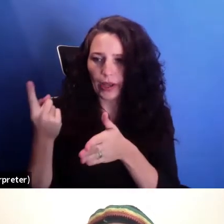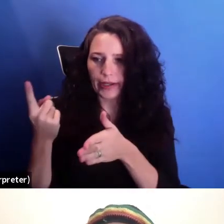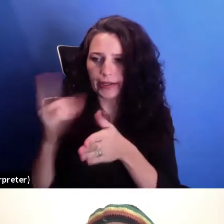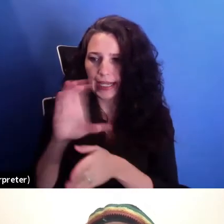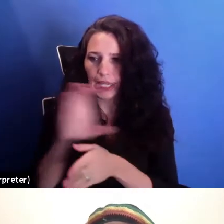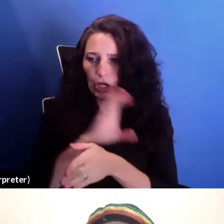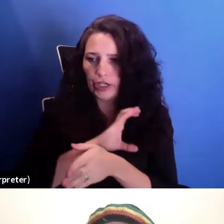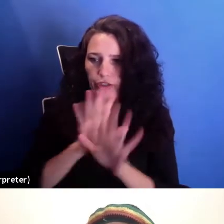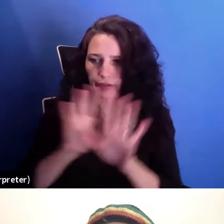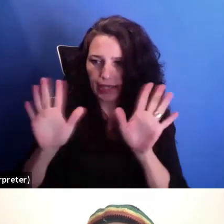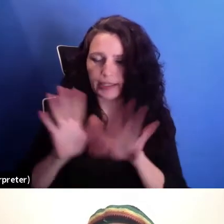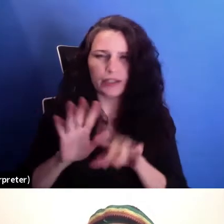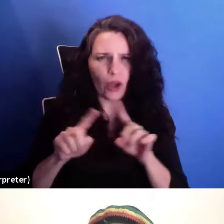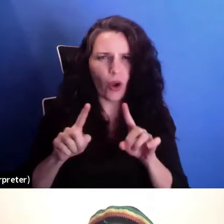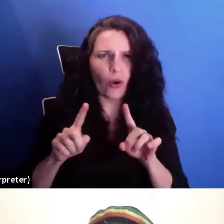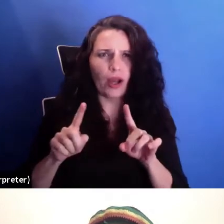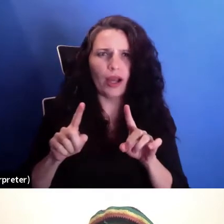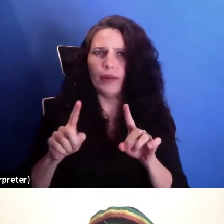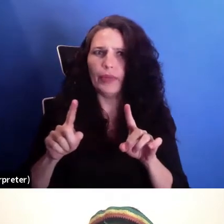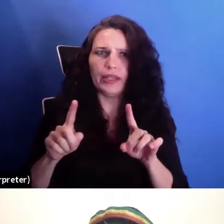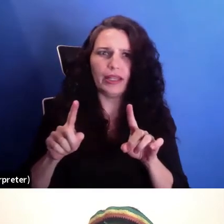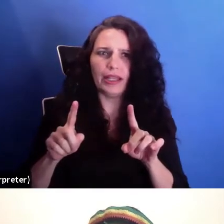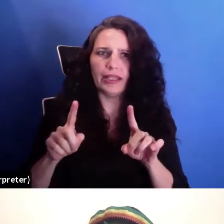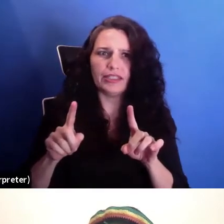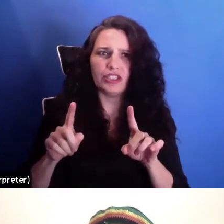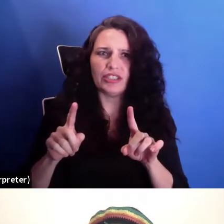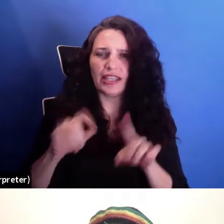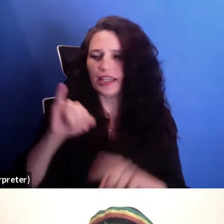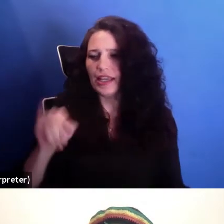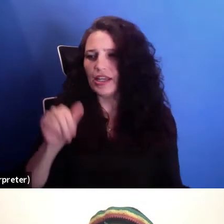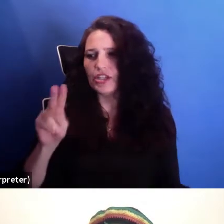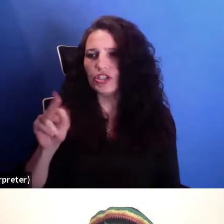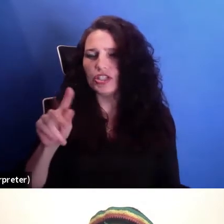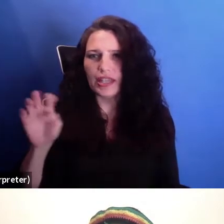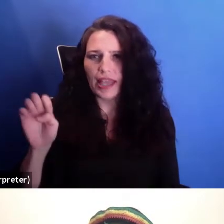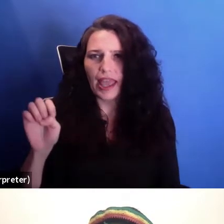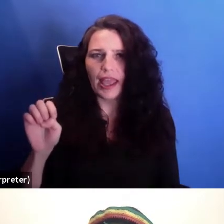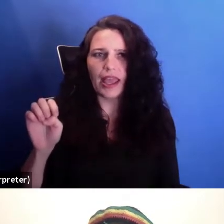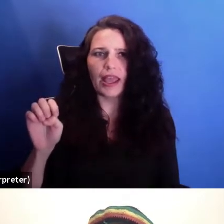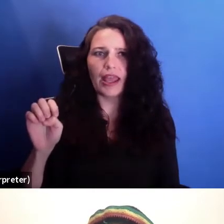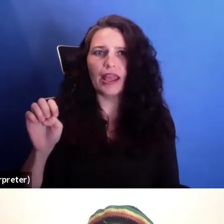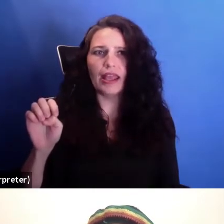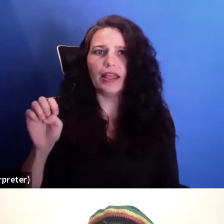okay, Jened is a stone thrown in the water. And then we're seeing through all of this increasing protest